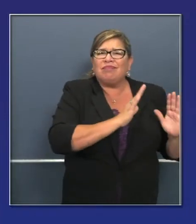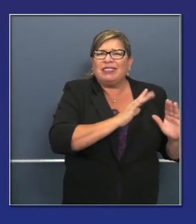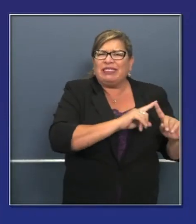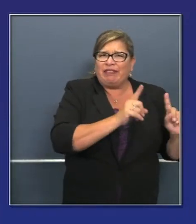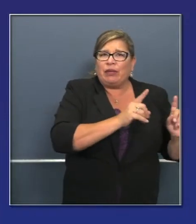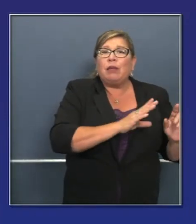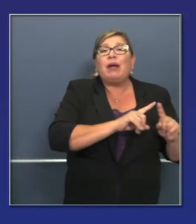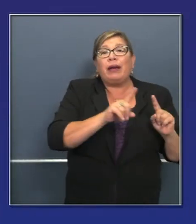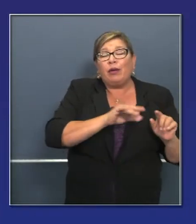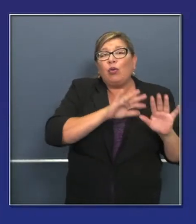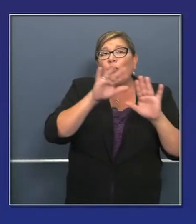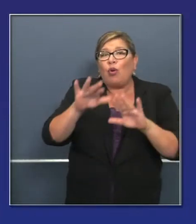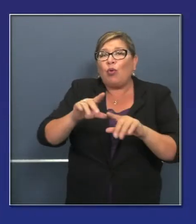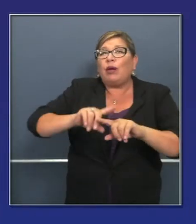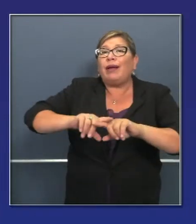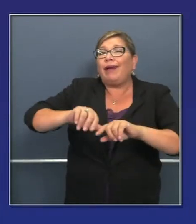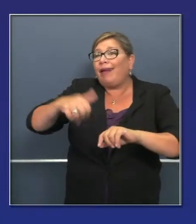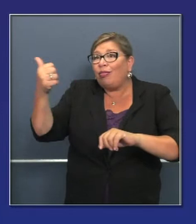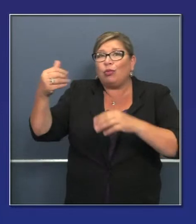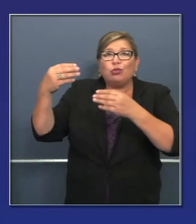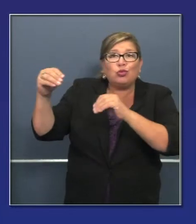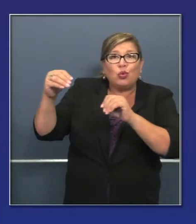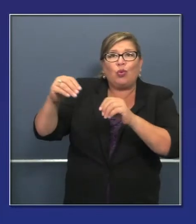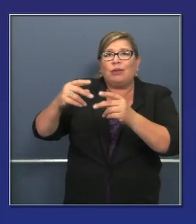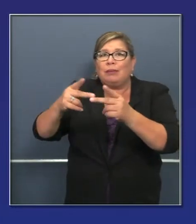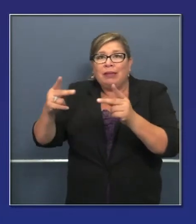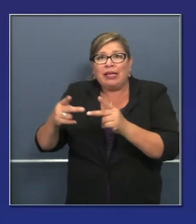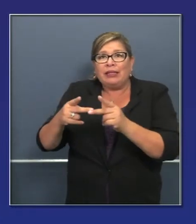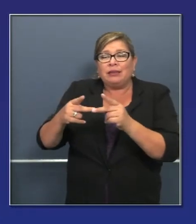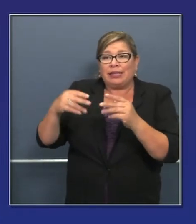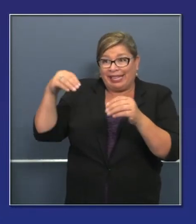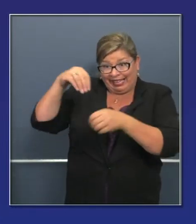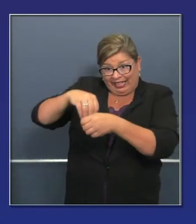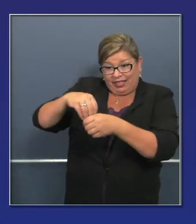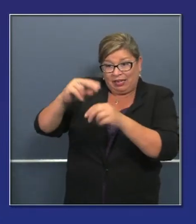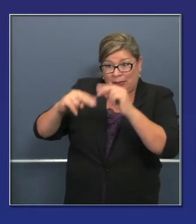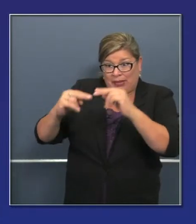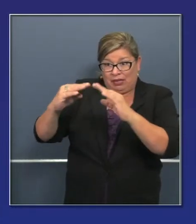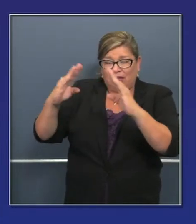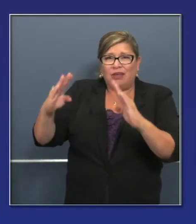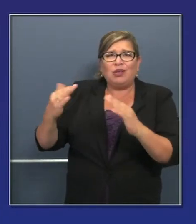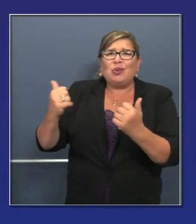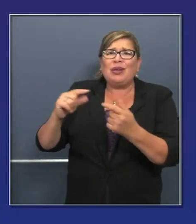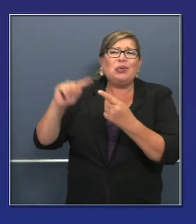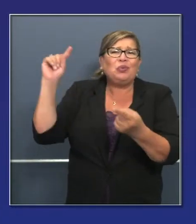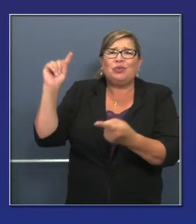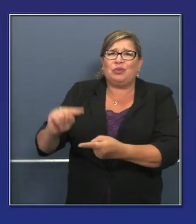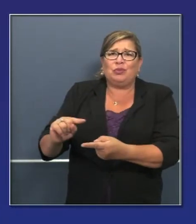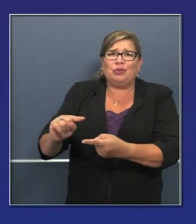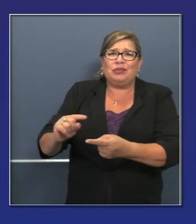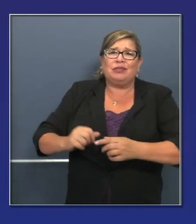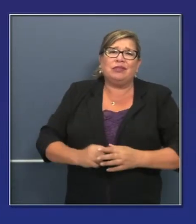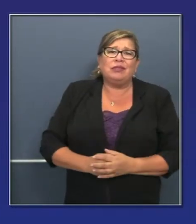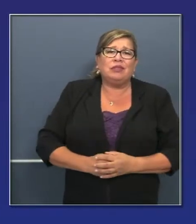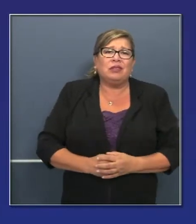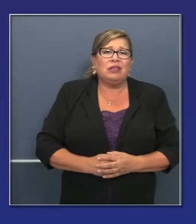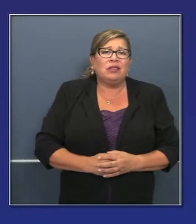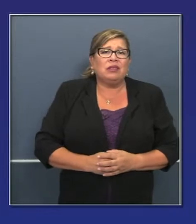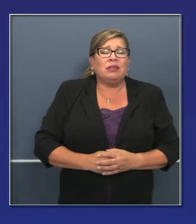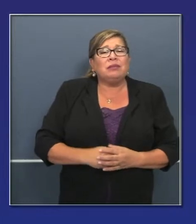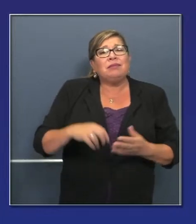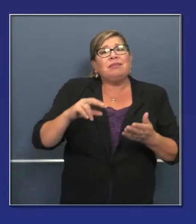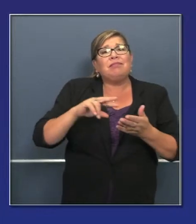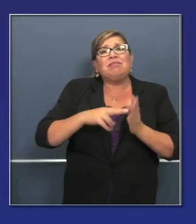multiple people to the extent you possibly can if you're gonna have dinner with extended family